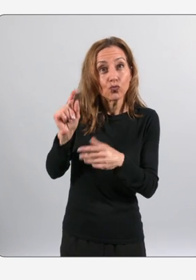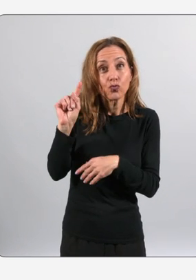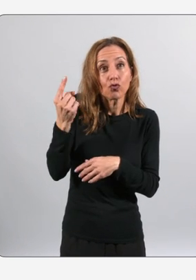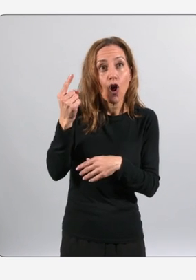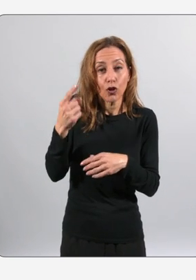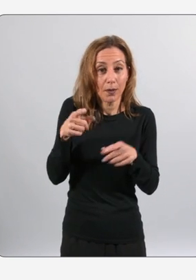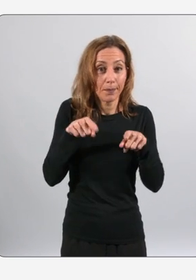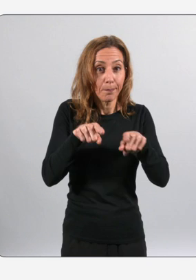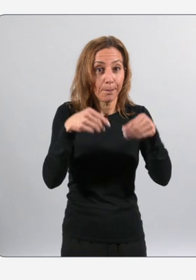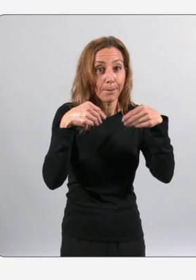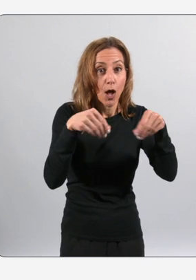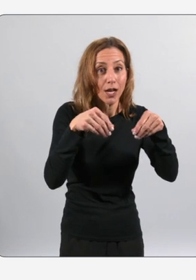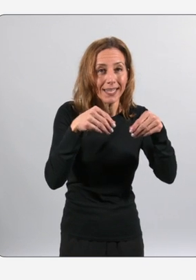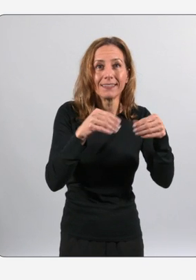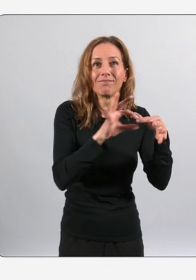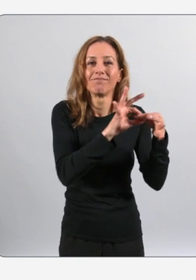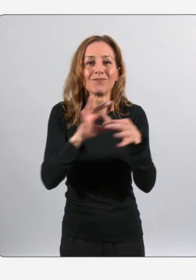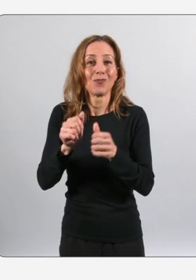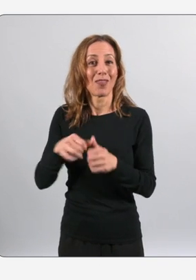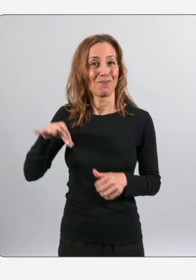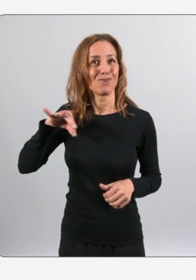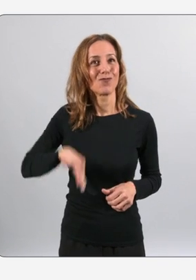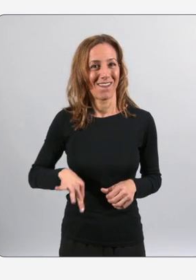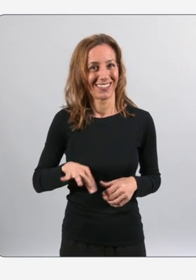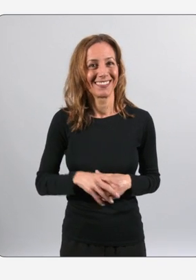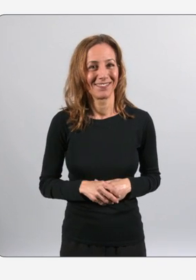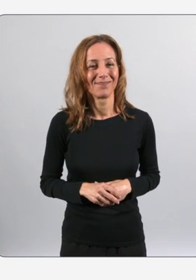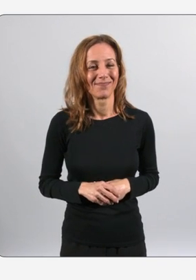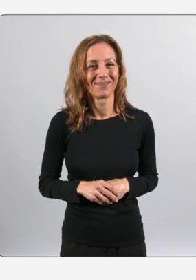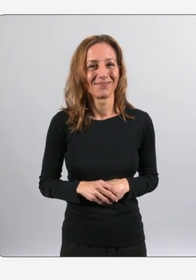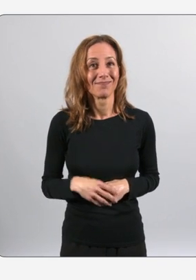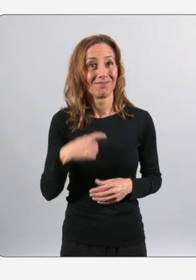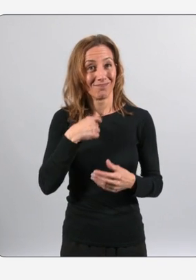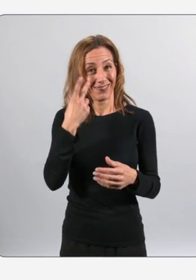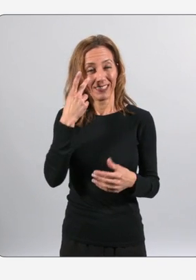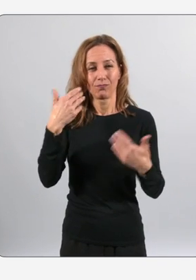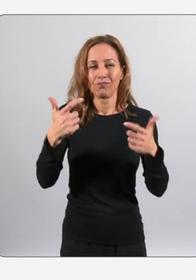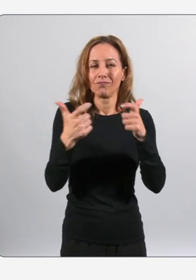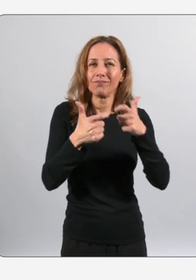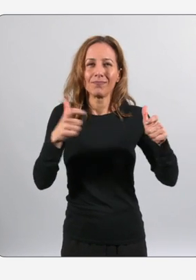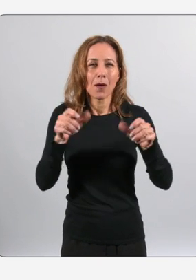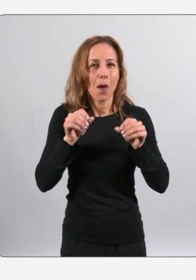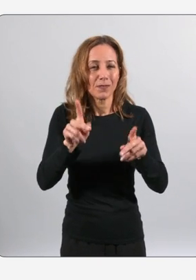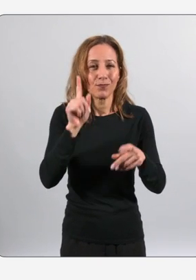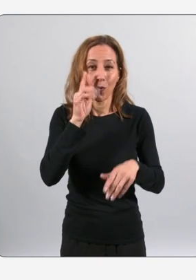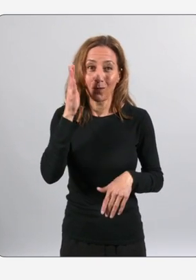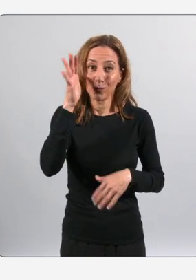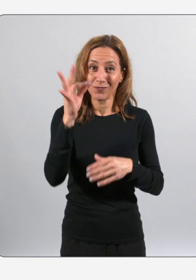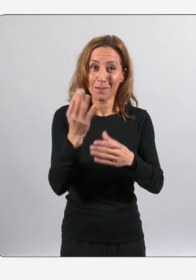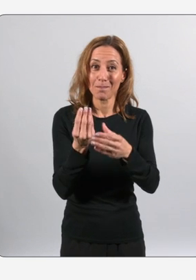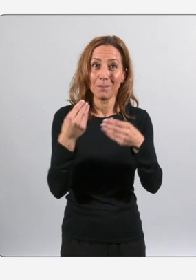I see an enormous opportunity for the future of marketing, with ever better solutions powered by AI to drive results